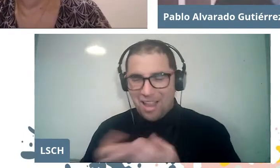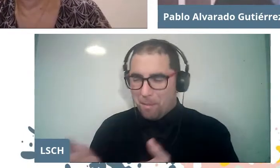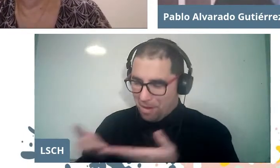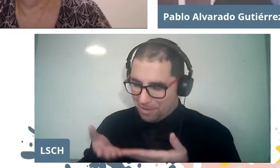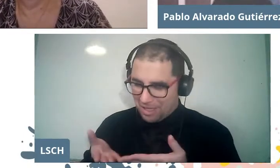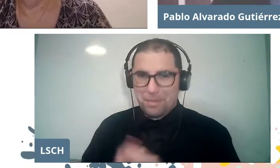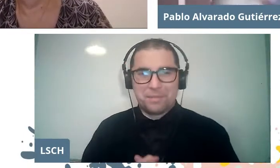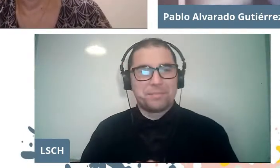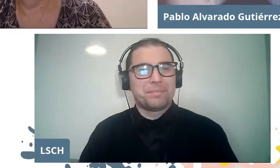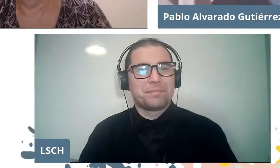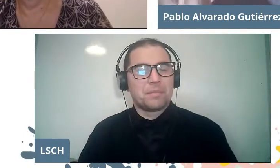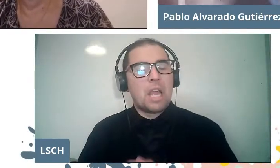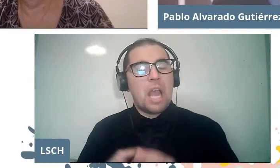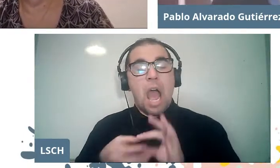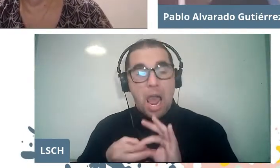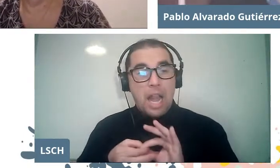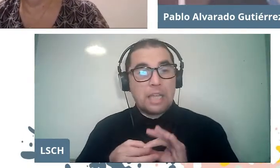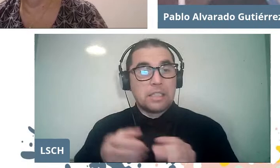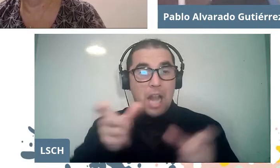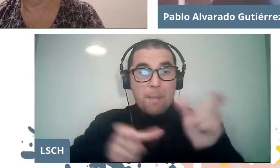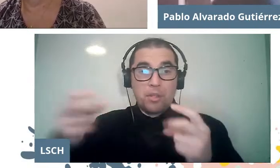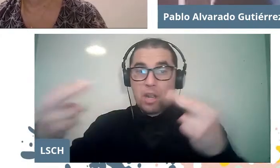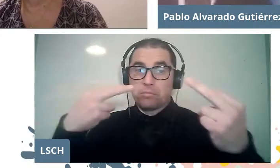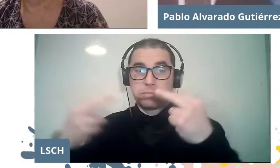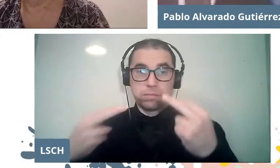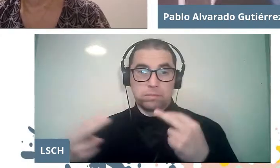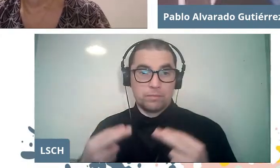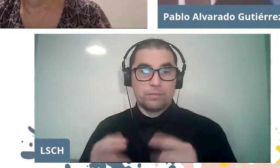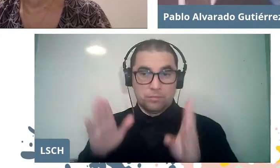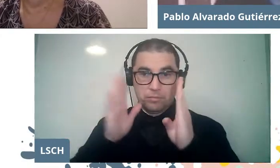Thank you to those who have been watching and listening today.